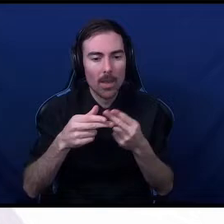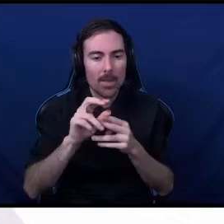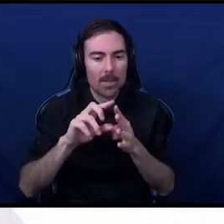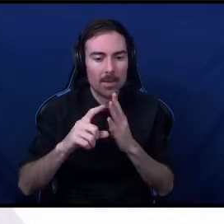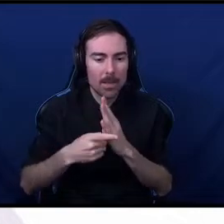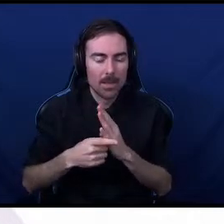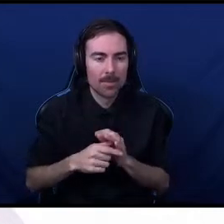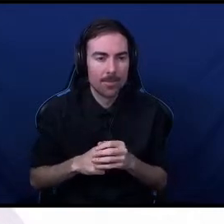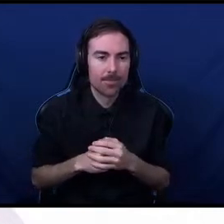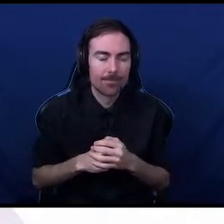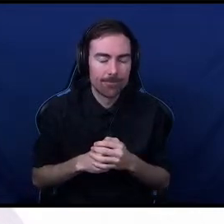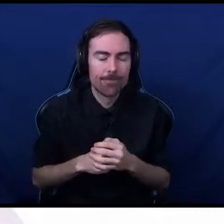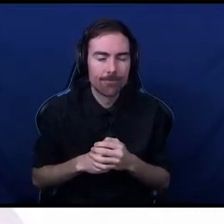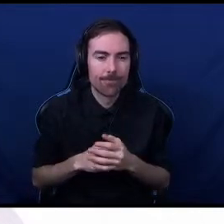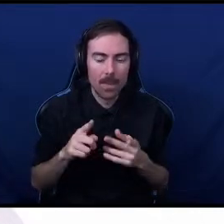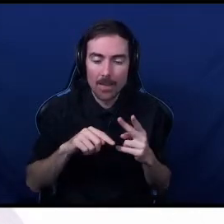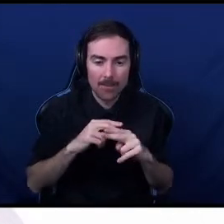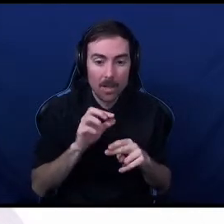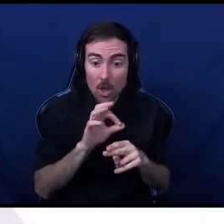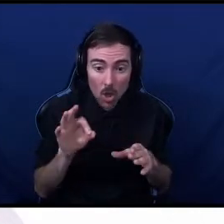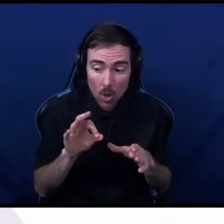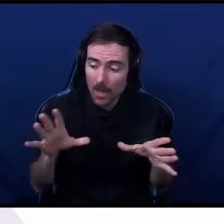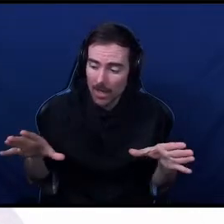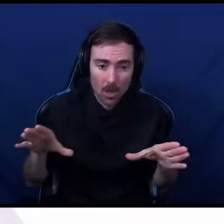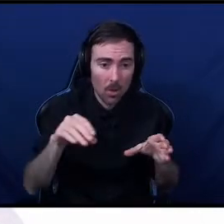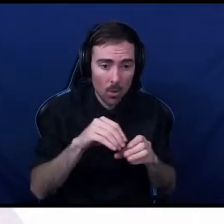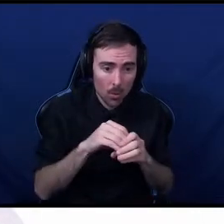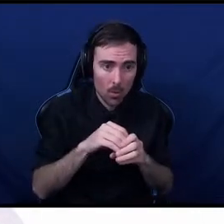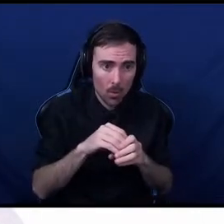including people were inverted li were actively excluding